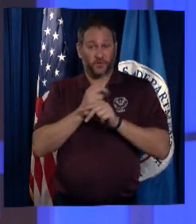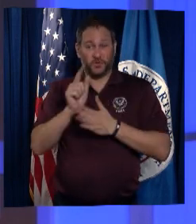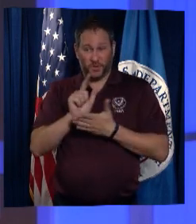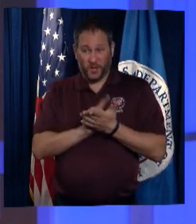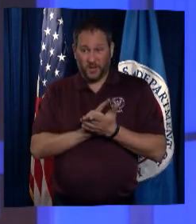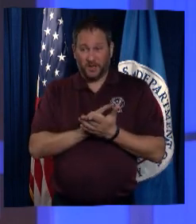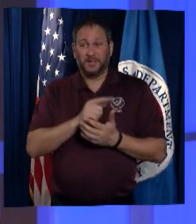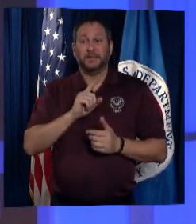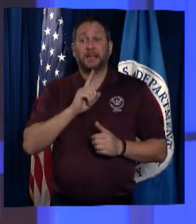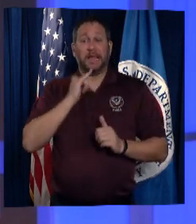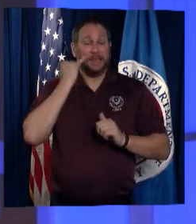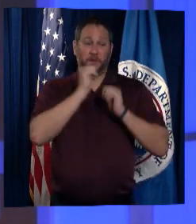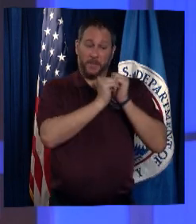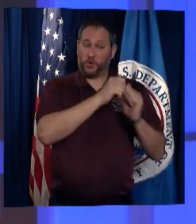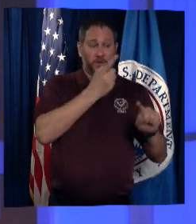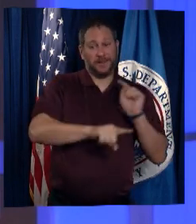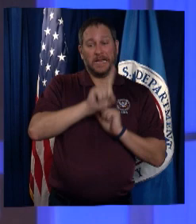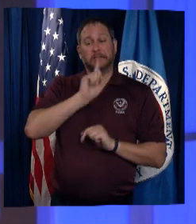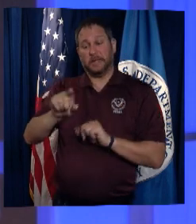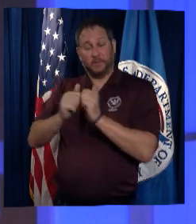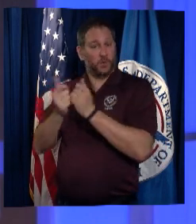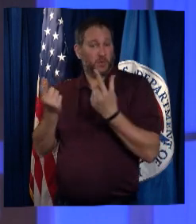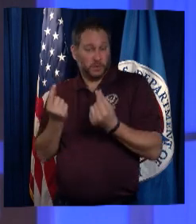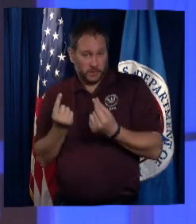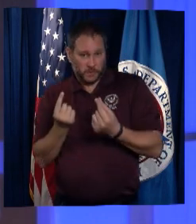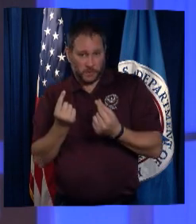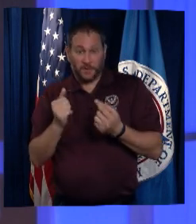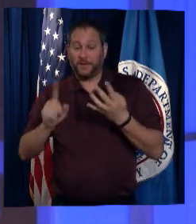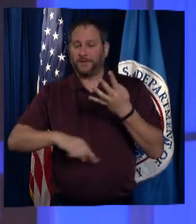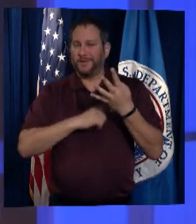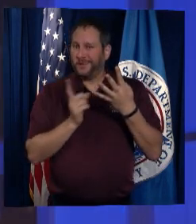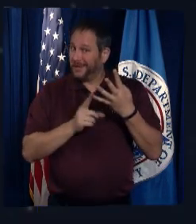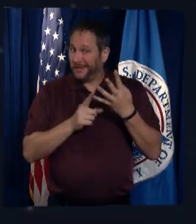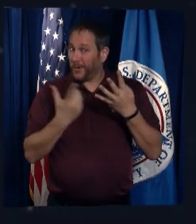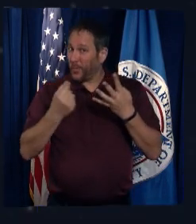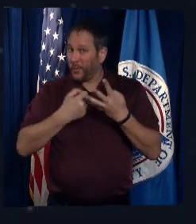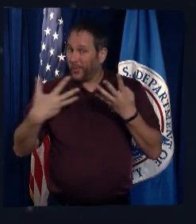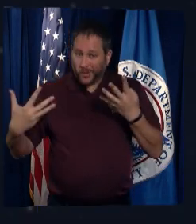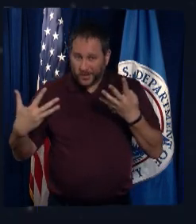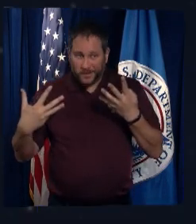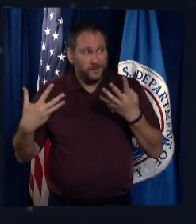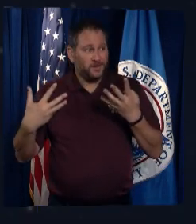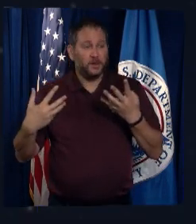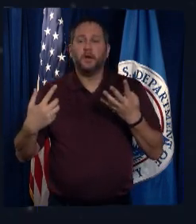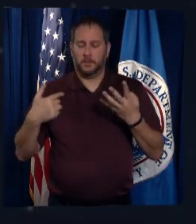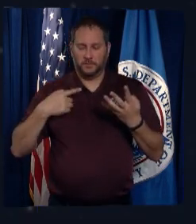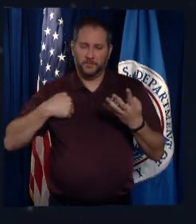competitors. And it's time we acknowledge that fact. It is healthy to recognize